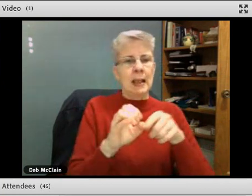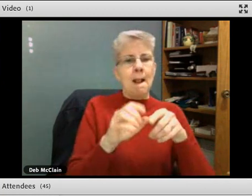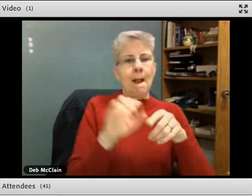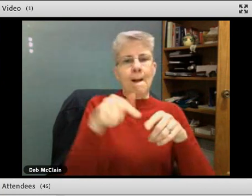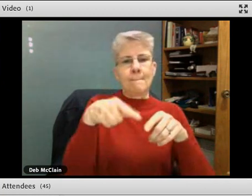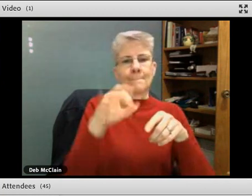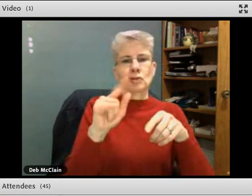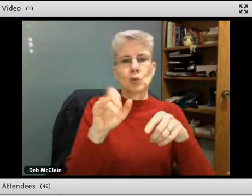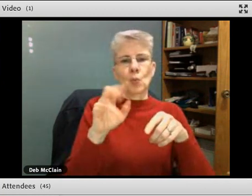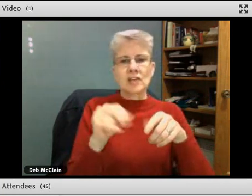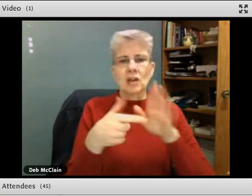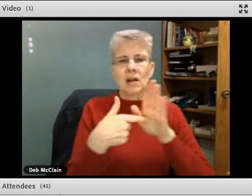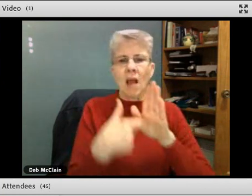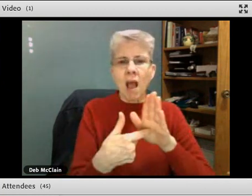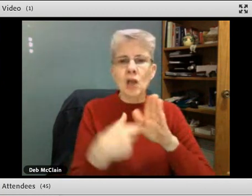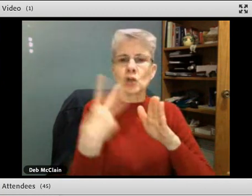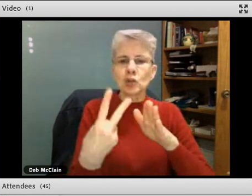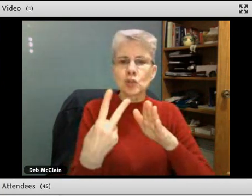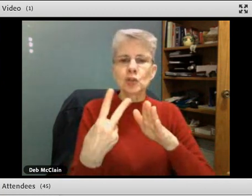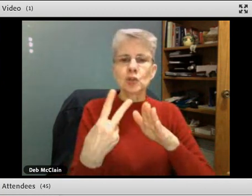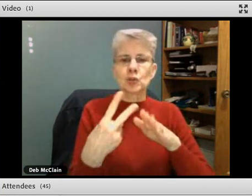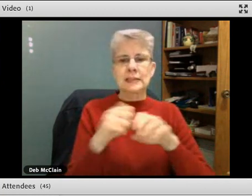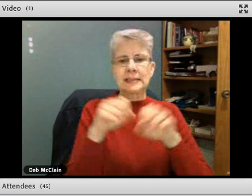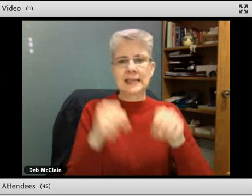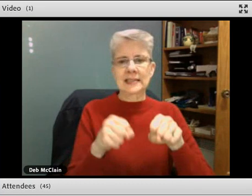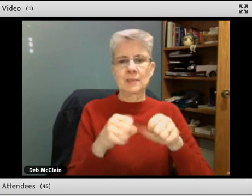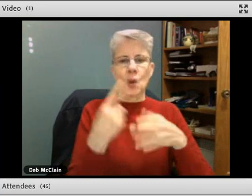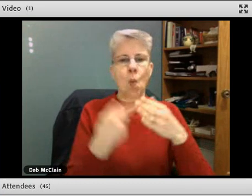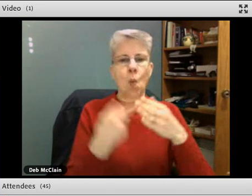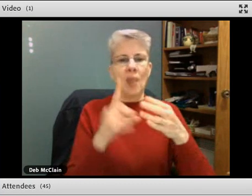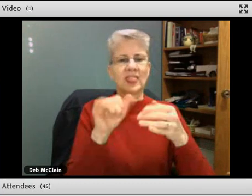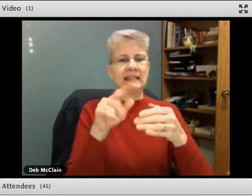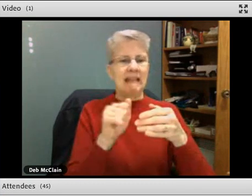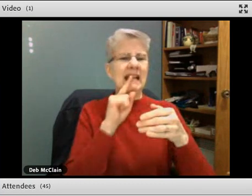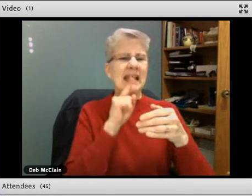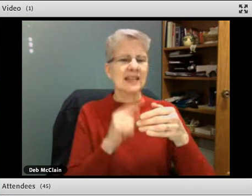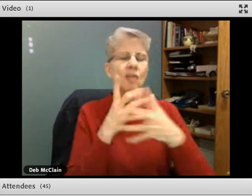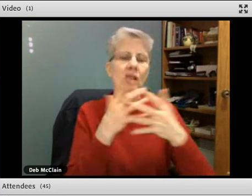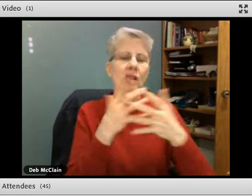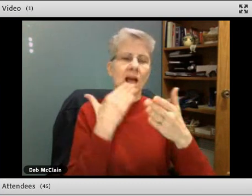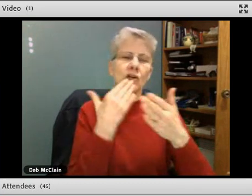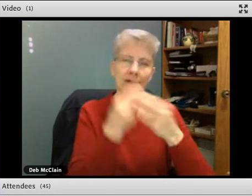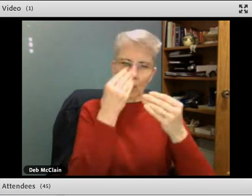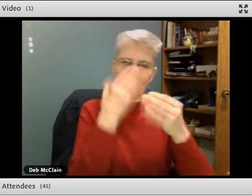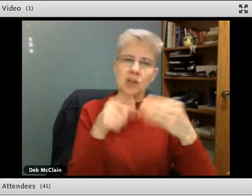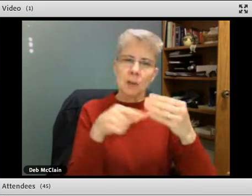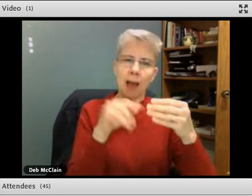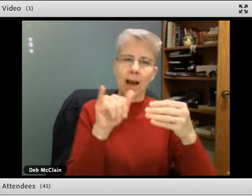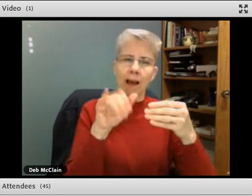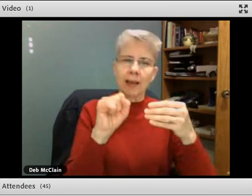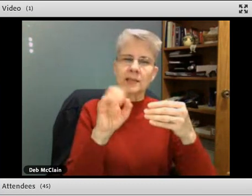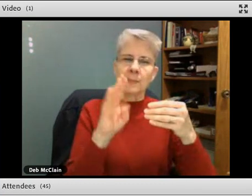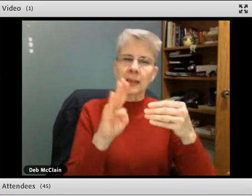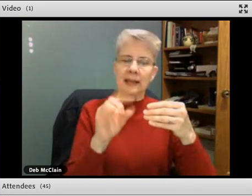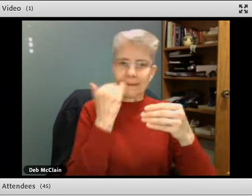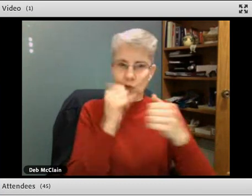to some catalog systems, what that data is, and there's a lot of good information about ISBD if you follow this link.